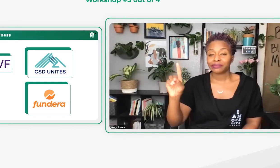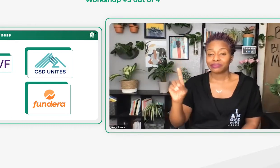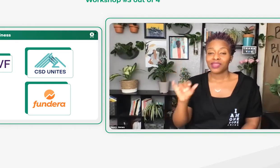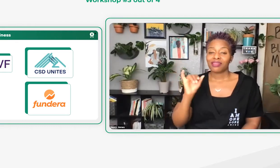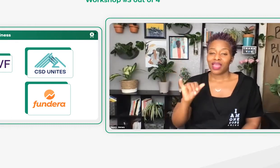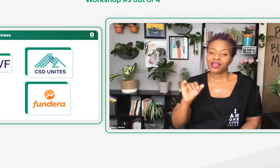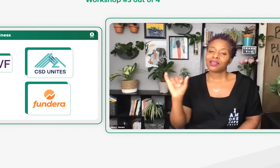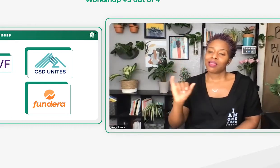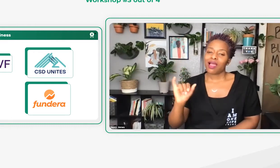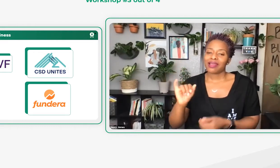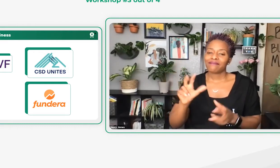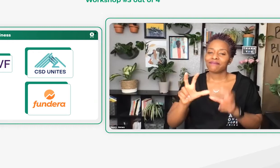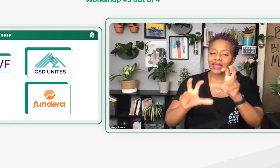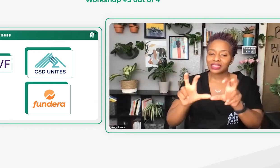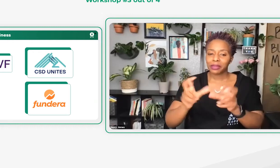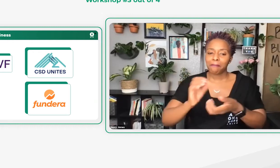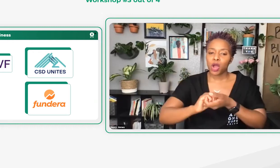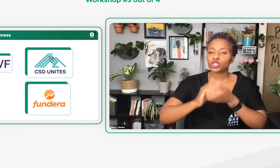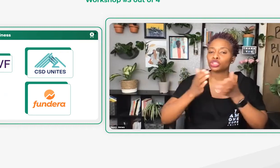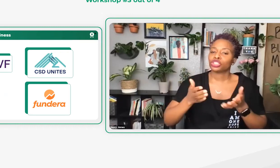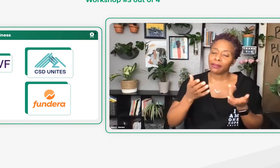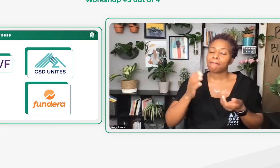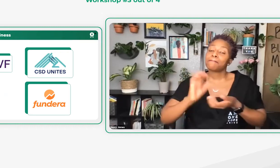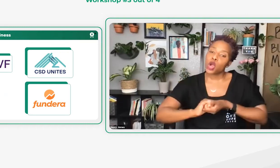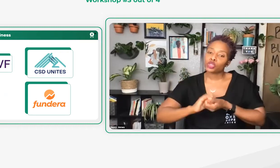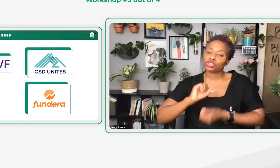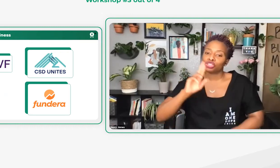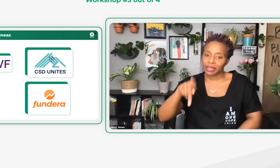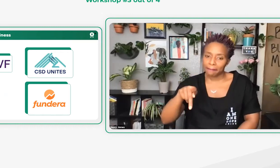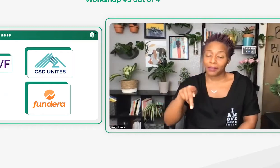social refund, visit investment partnership